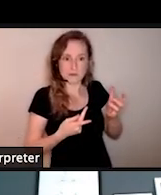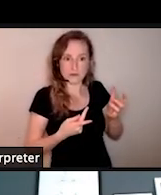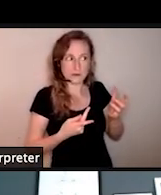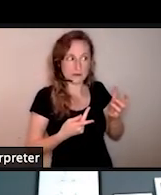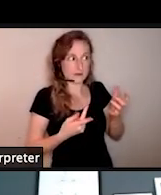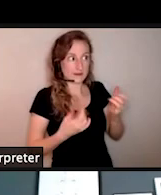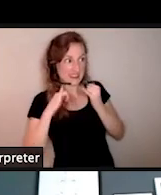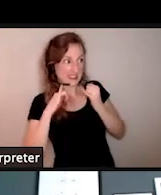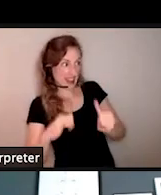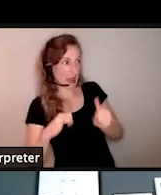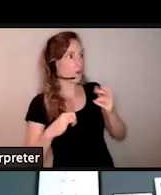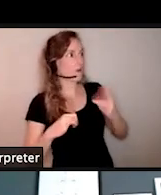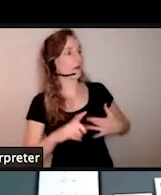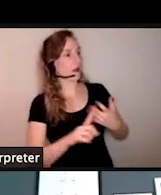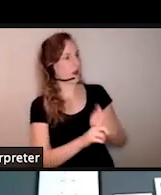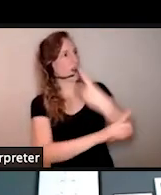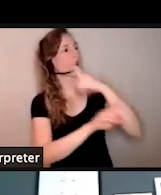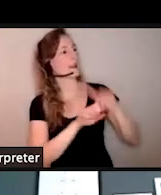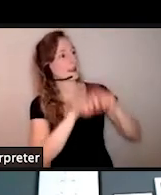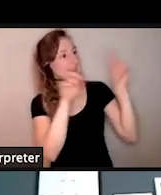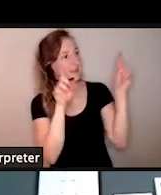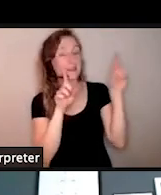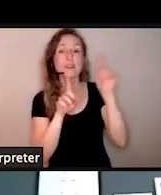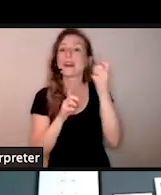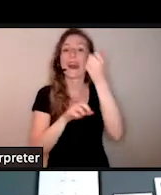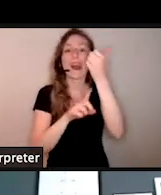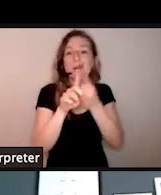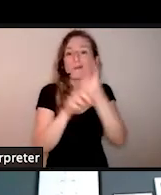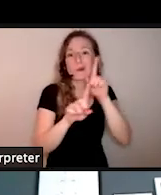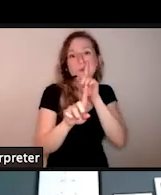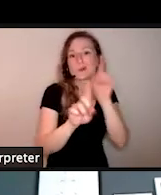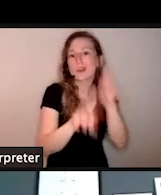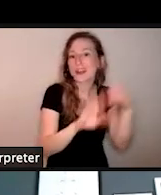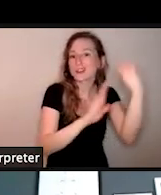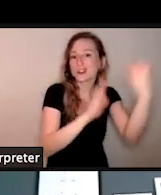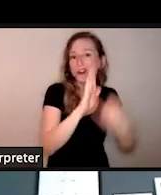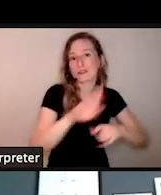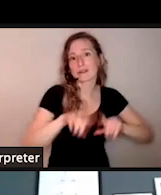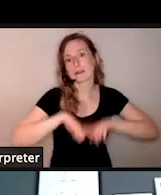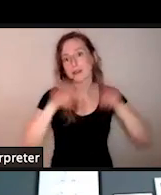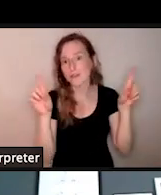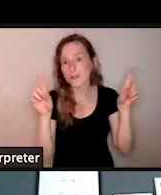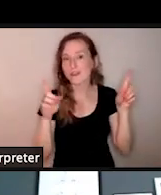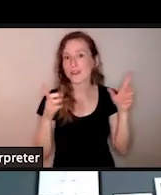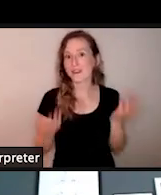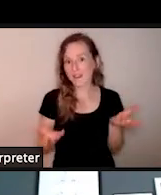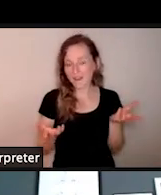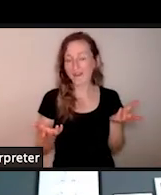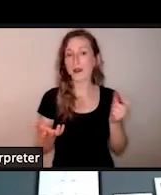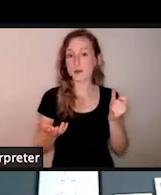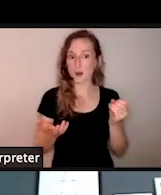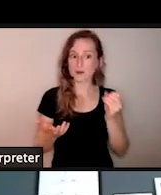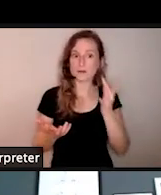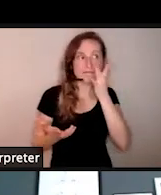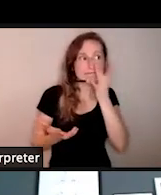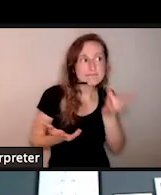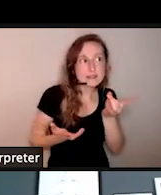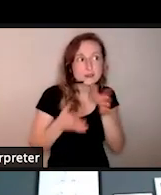We all have different ideas about art, which is what make looking at art so fun and interesting.